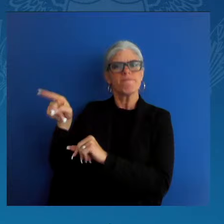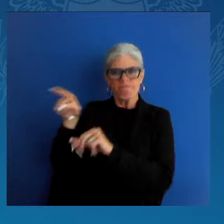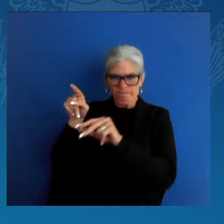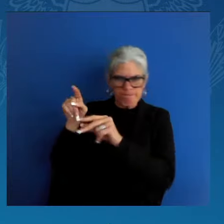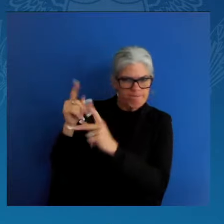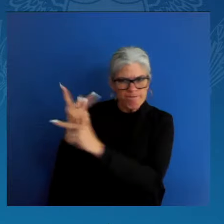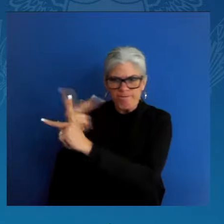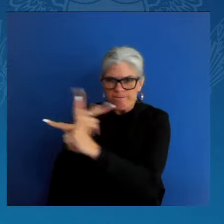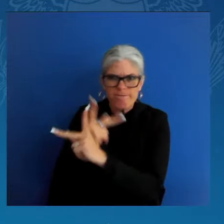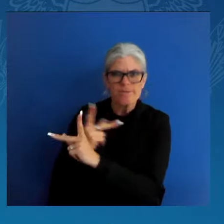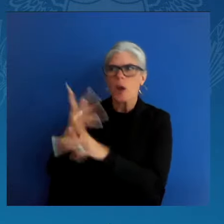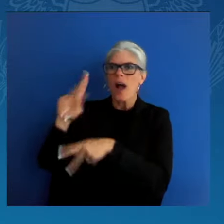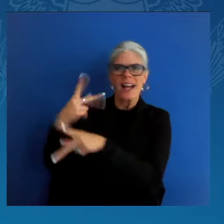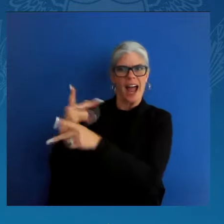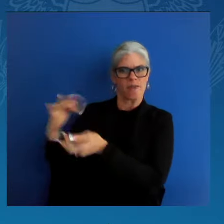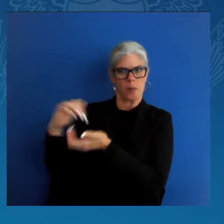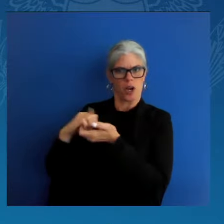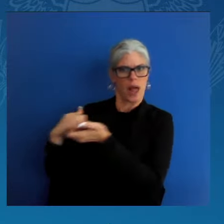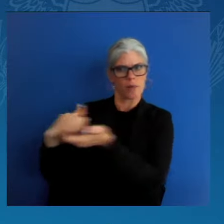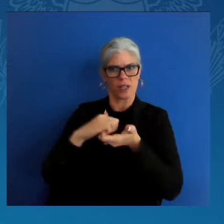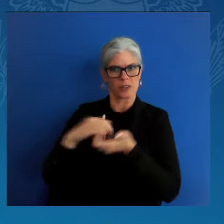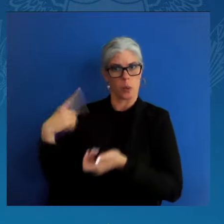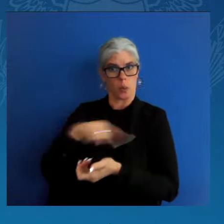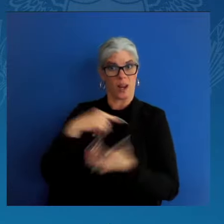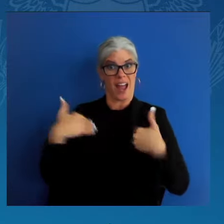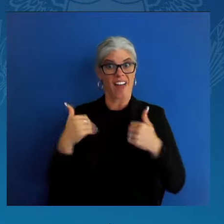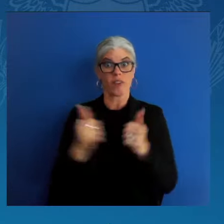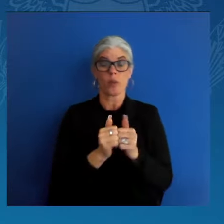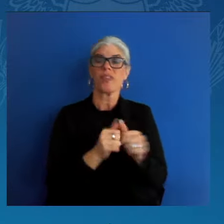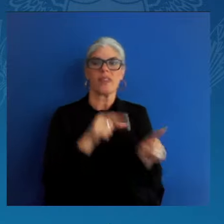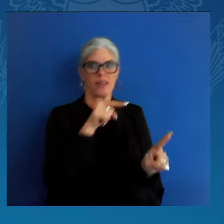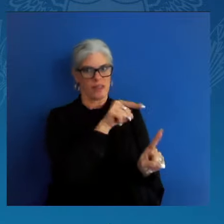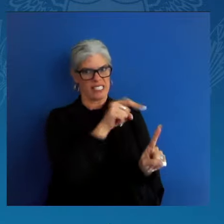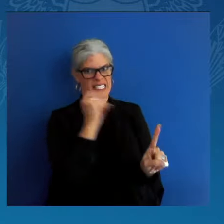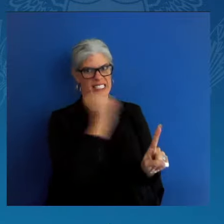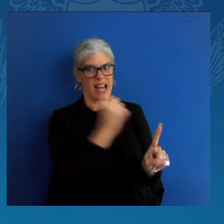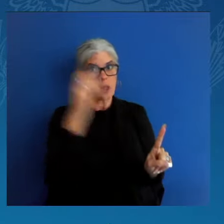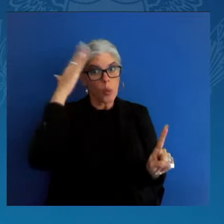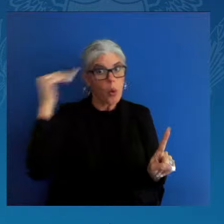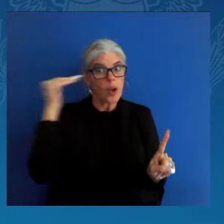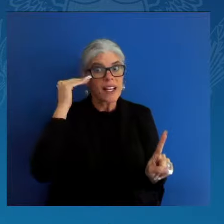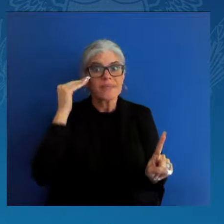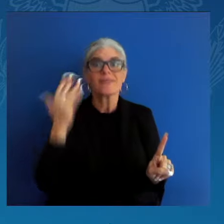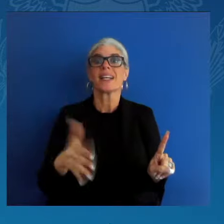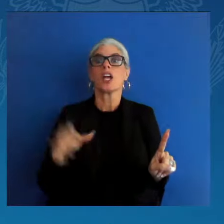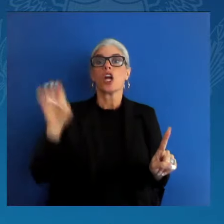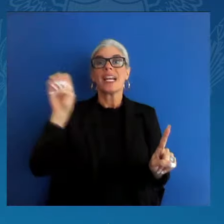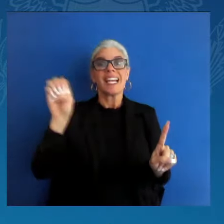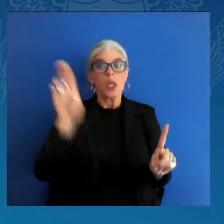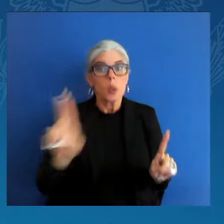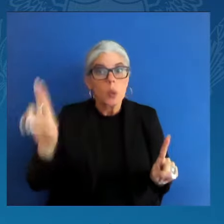I noticed a gap during the presentation: the Southern Hemisphere. It wasn’t covered.